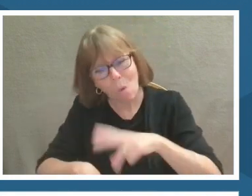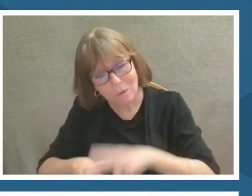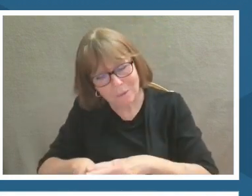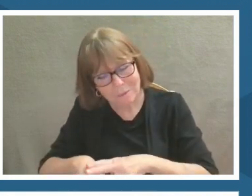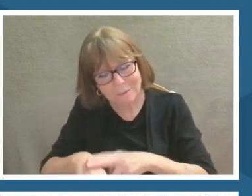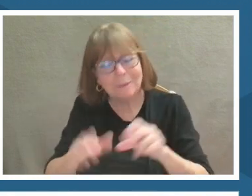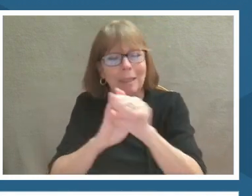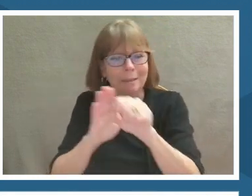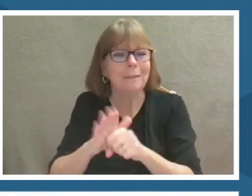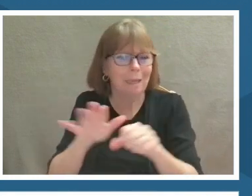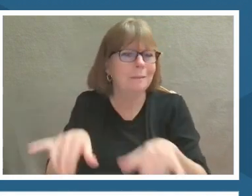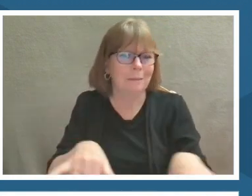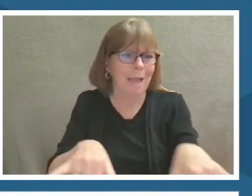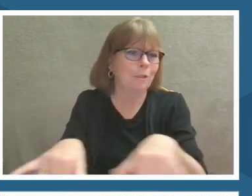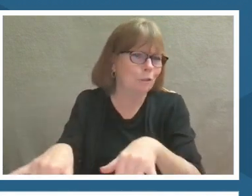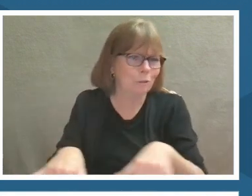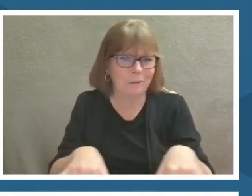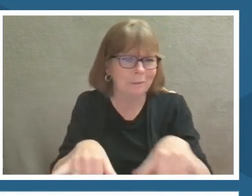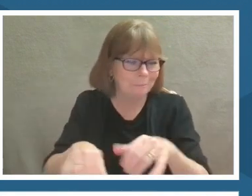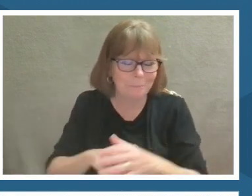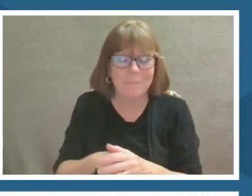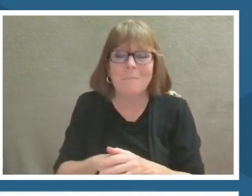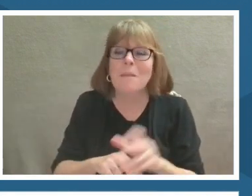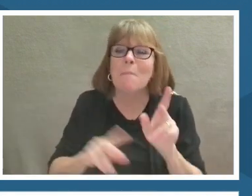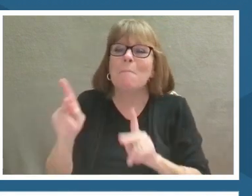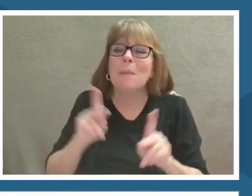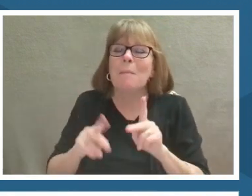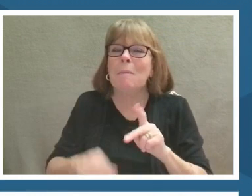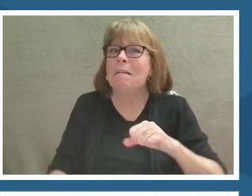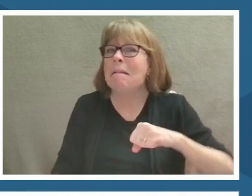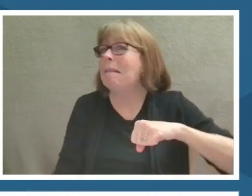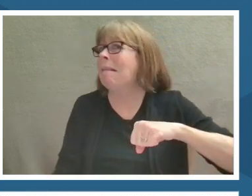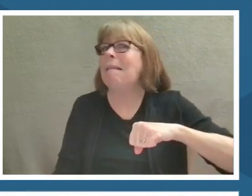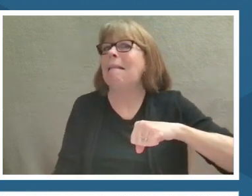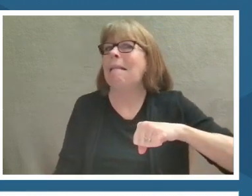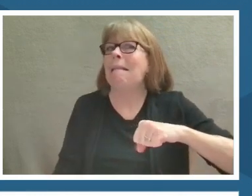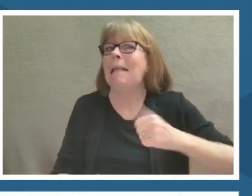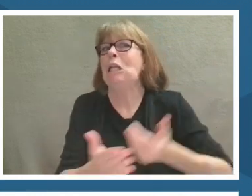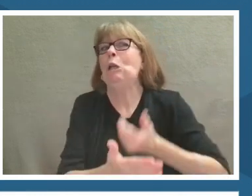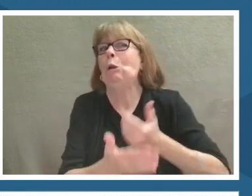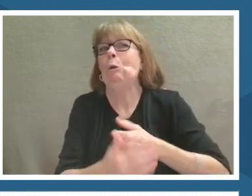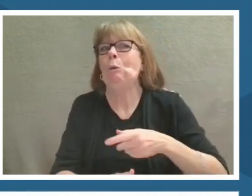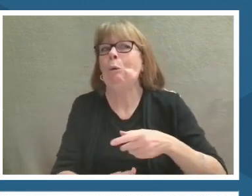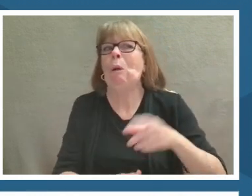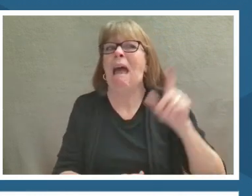there's reluctancy to do something new